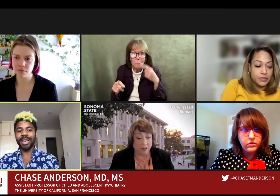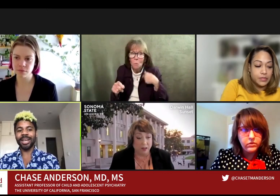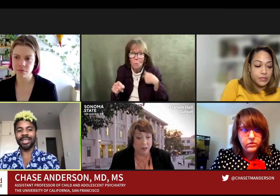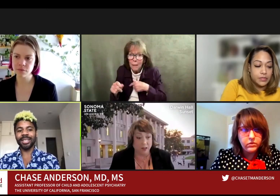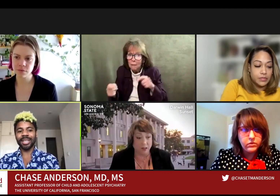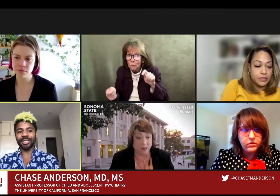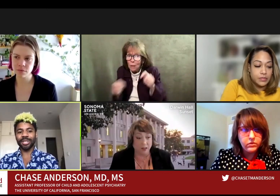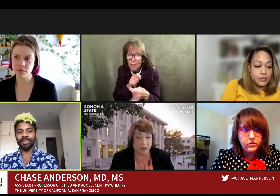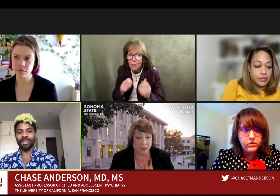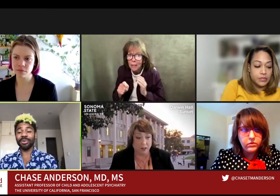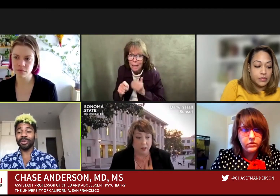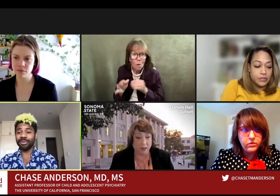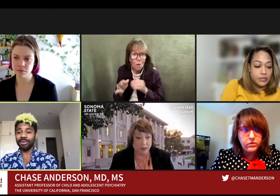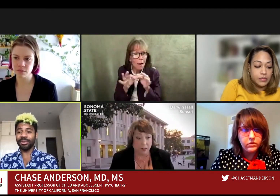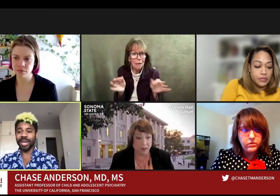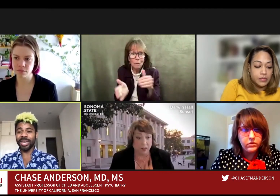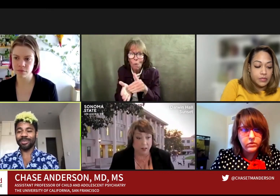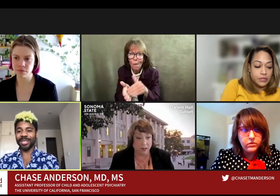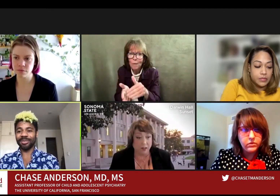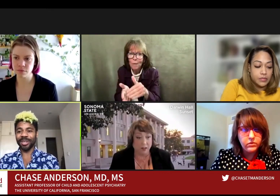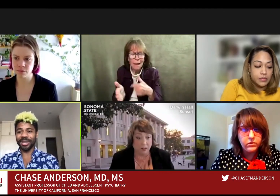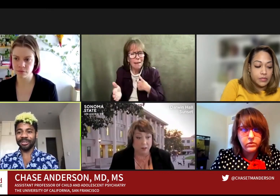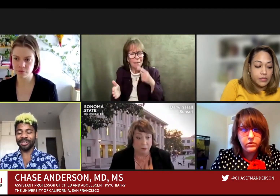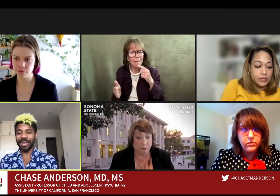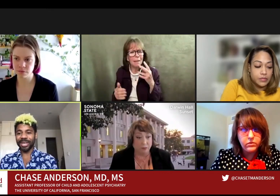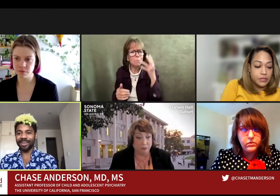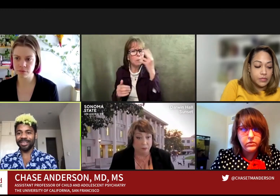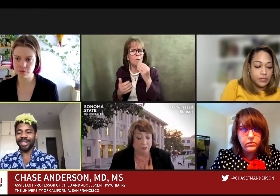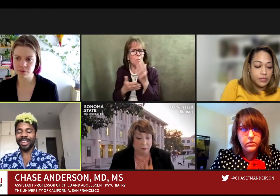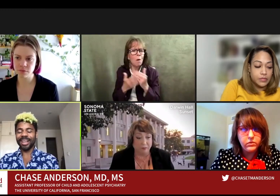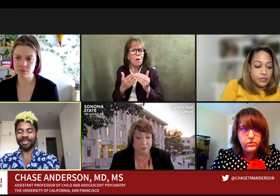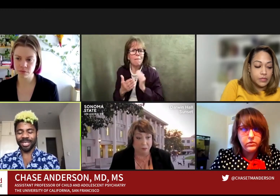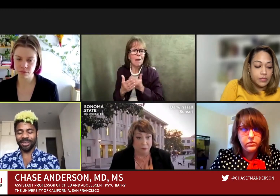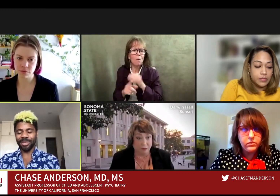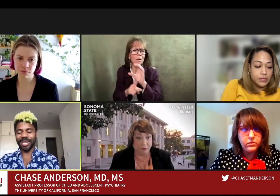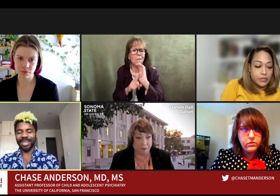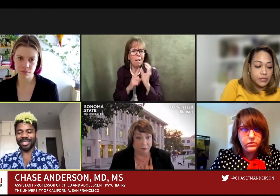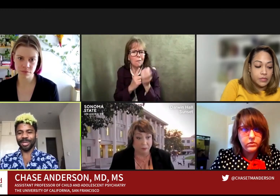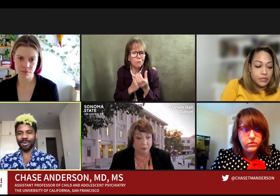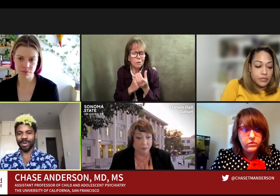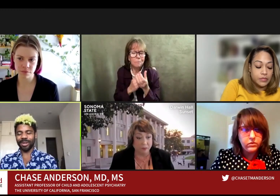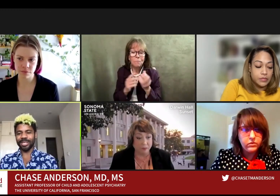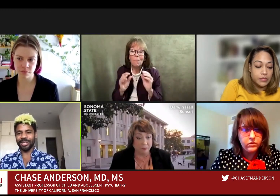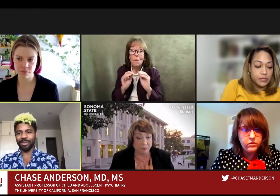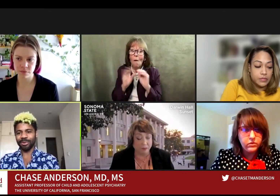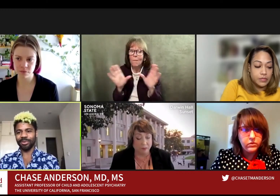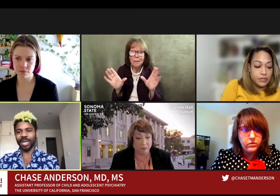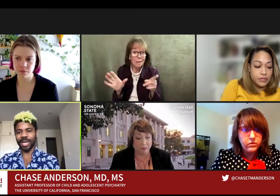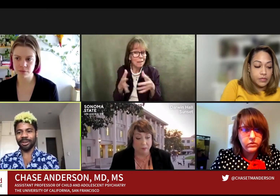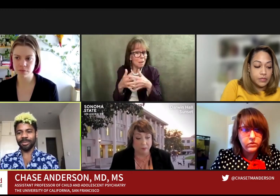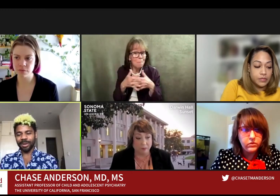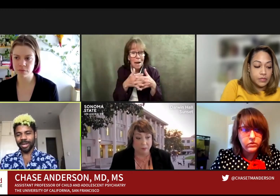And I think that's actually a very beautiful aspect of our culture right now. Obviously, as we know in America, some people are freaking out about it.